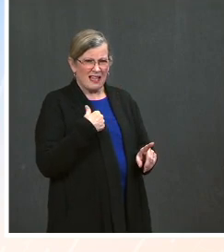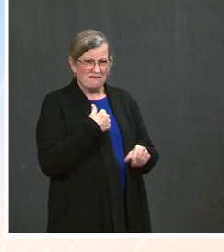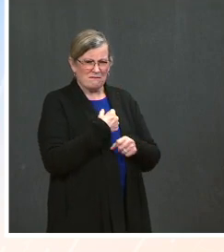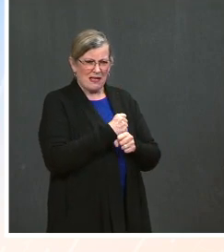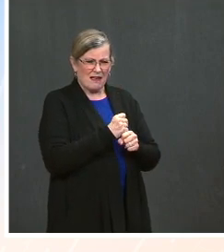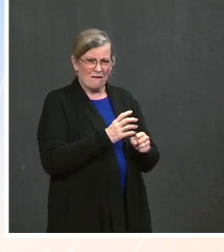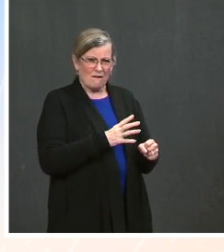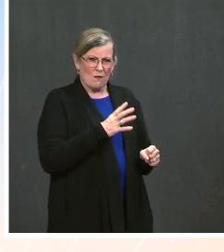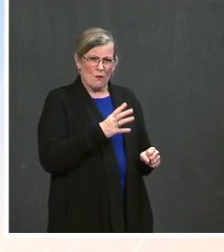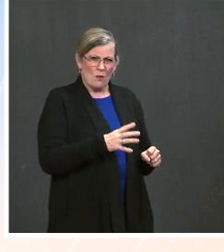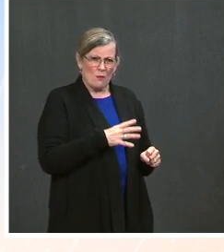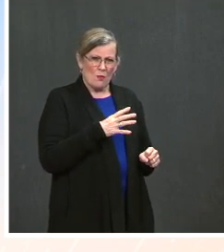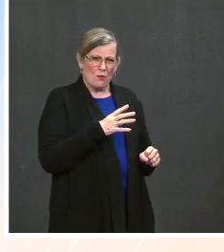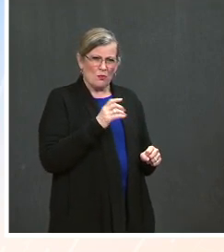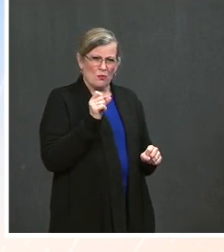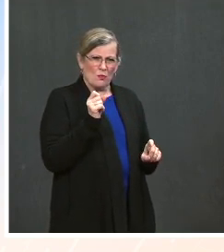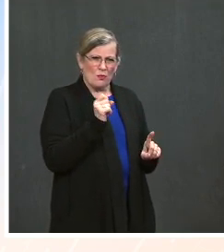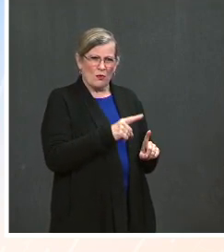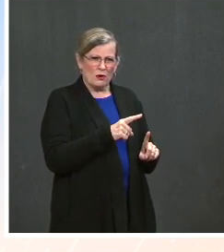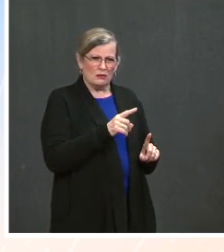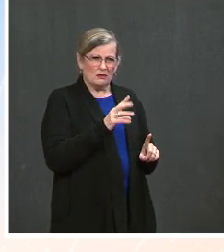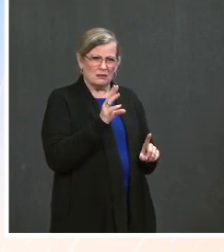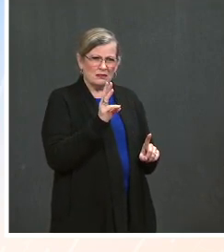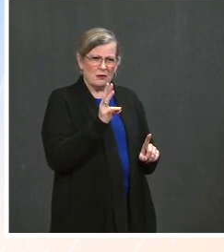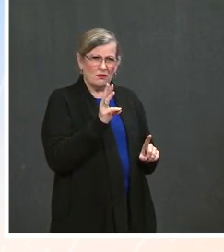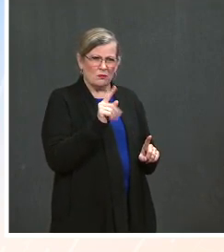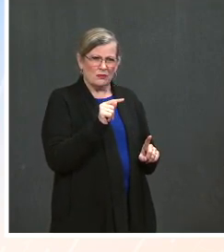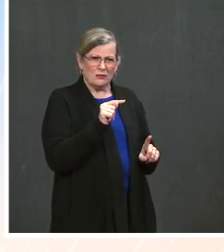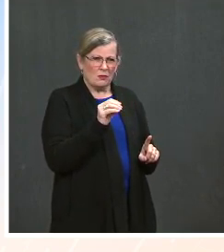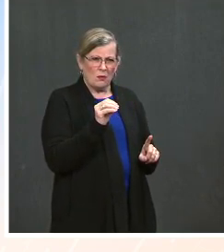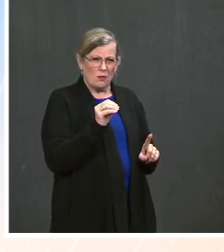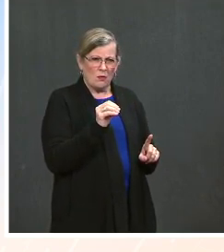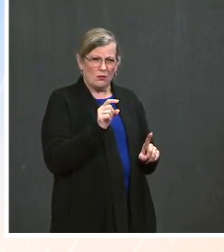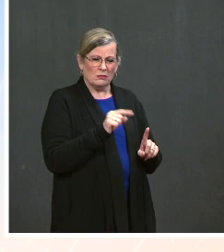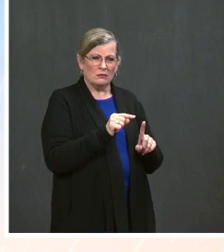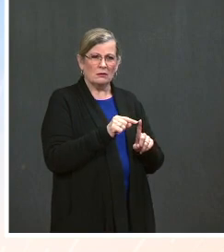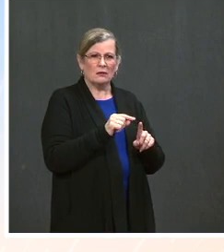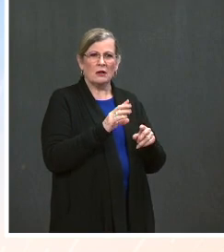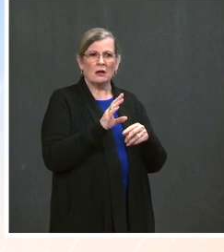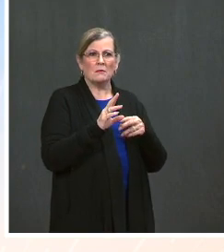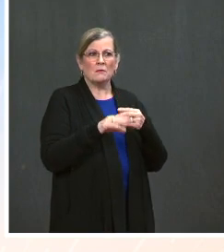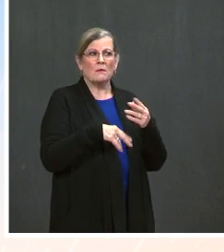about lifting intellectual property protections for COVID vaccine and treatment.